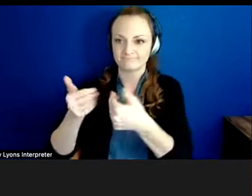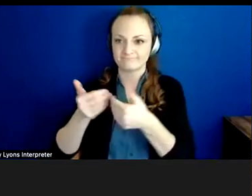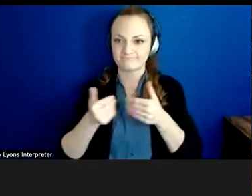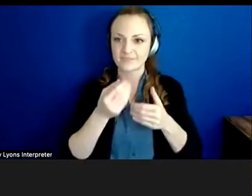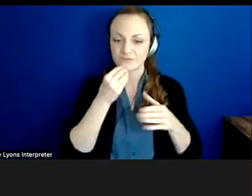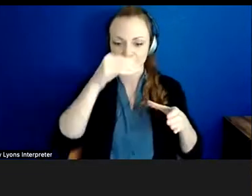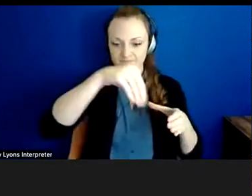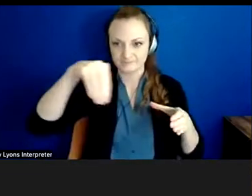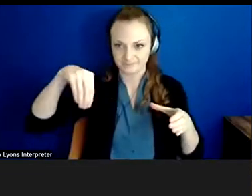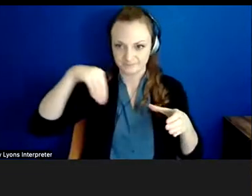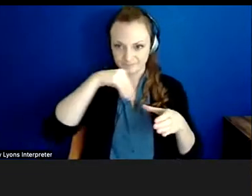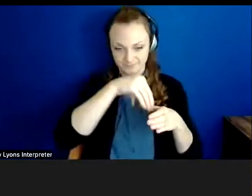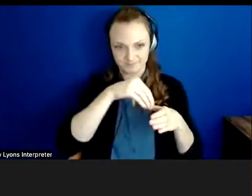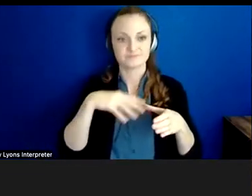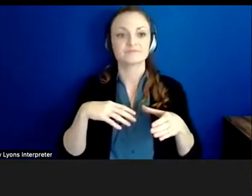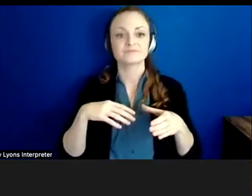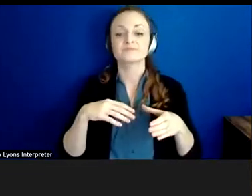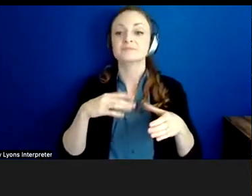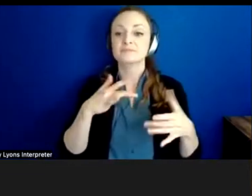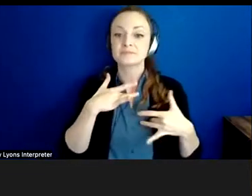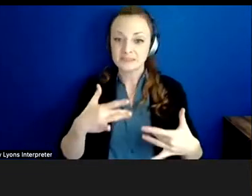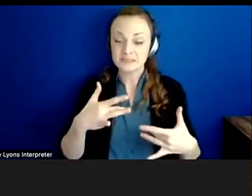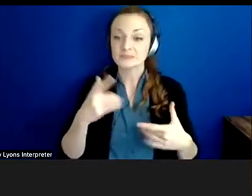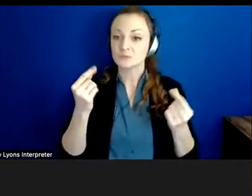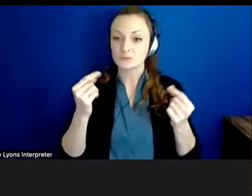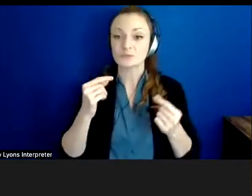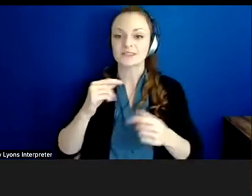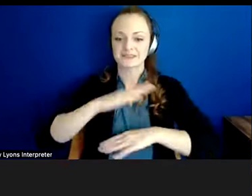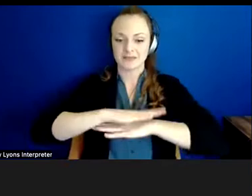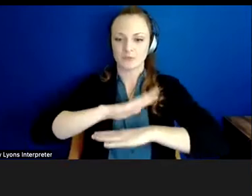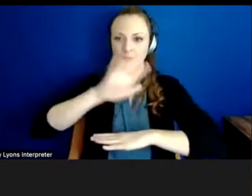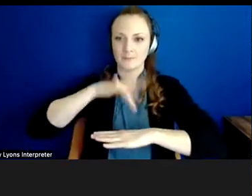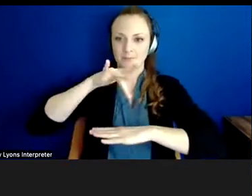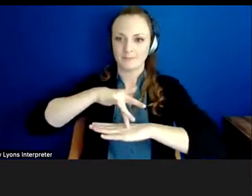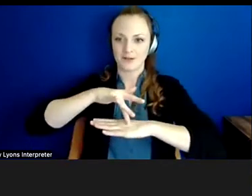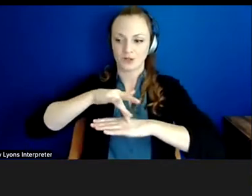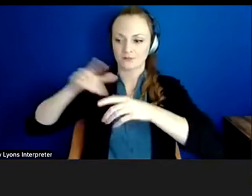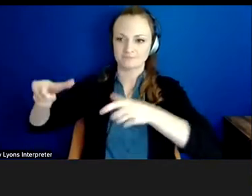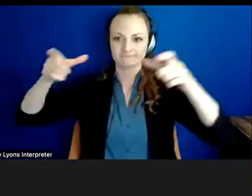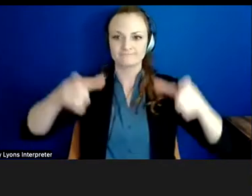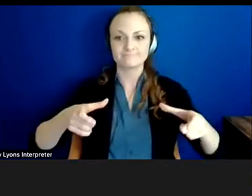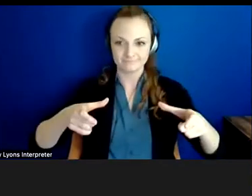on them, and it will be in the middle of the table, and during the cedar we will point